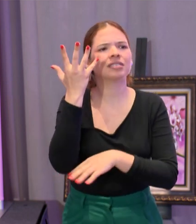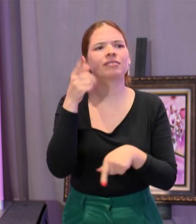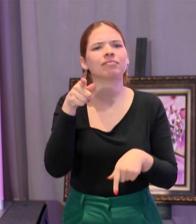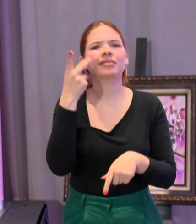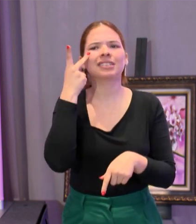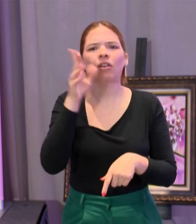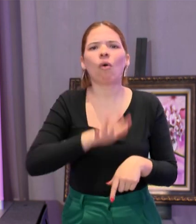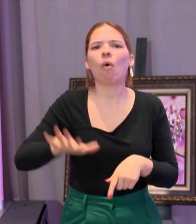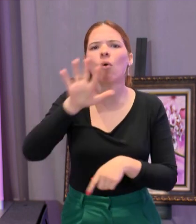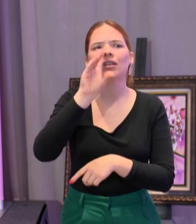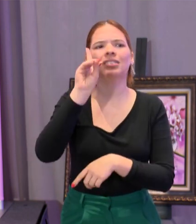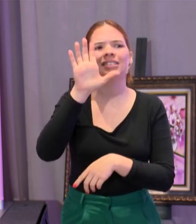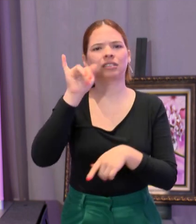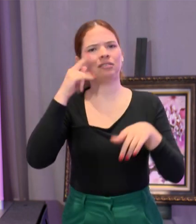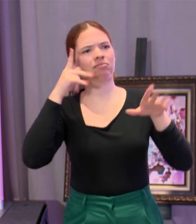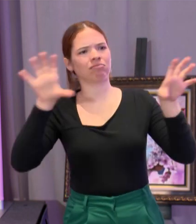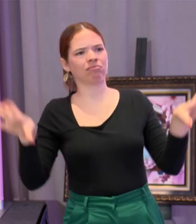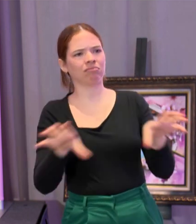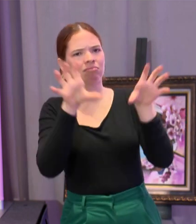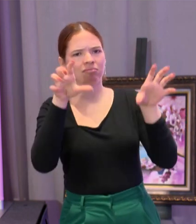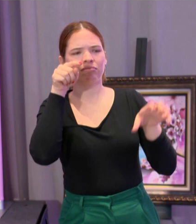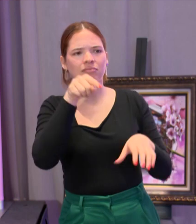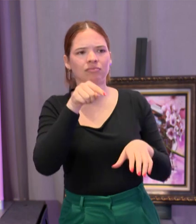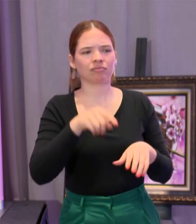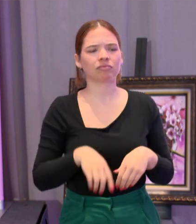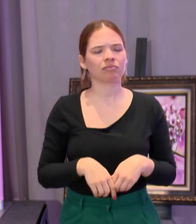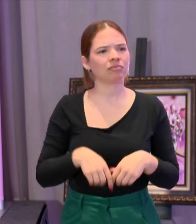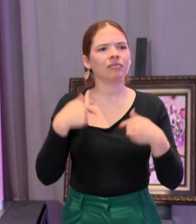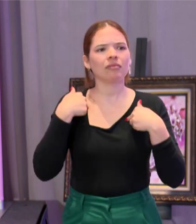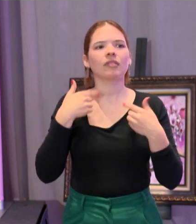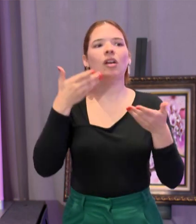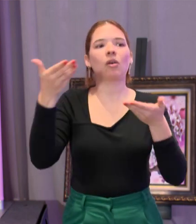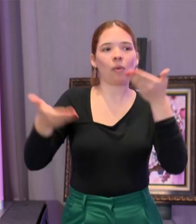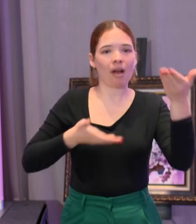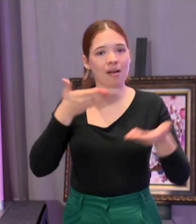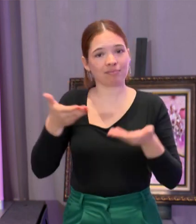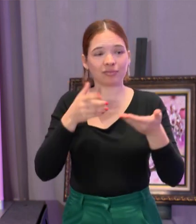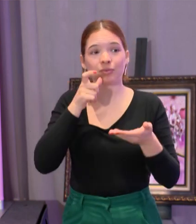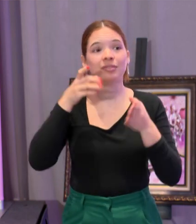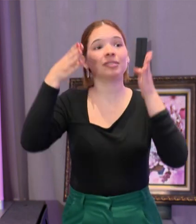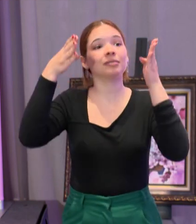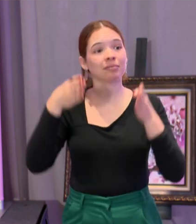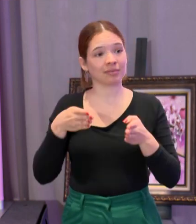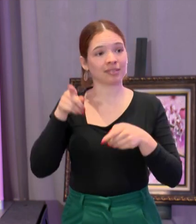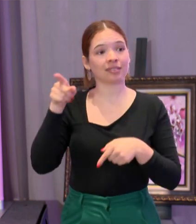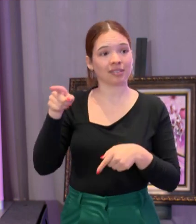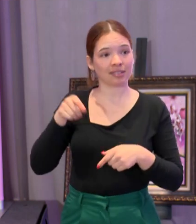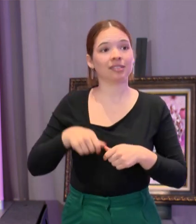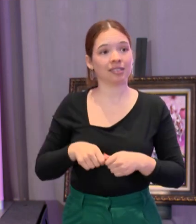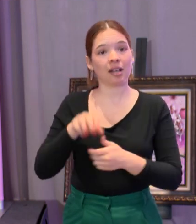I'M PLEASED TO WELCOME DIANA MAYHEW. PRESIDENT OF THE NATIONAL CHERRY BLOSSOM FESTIVAL.